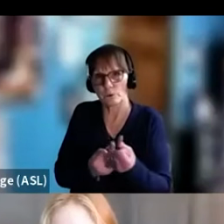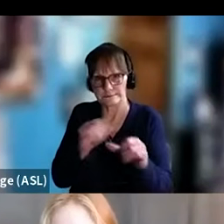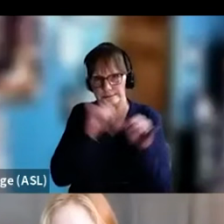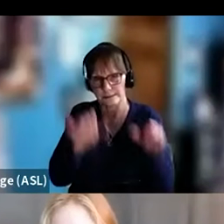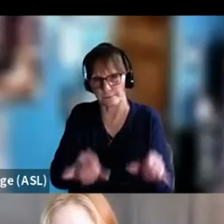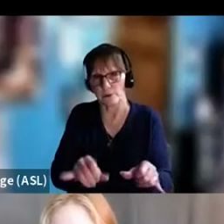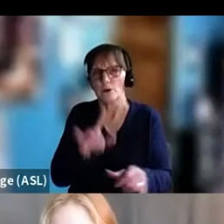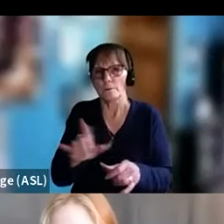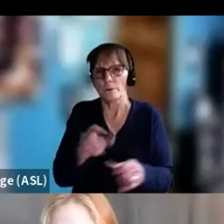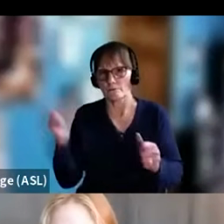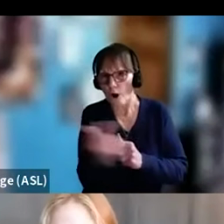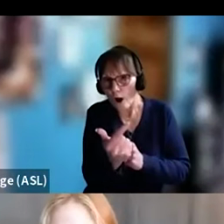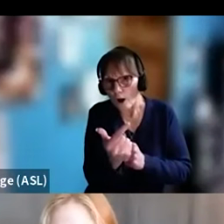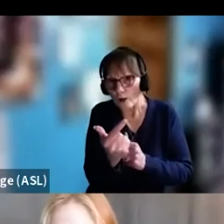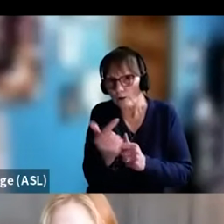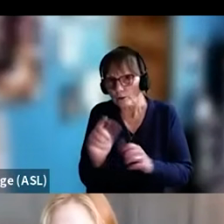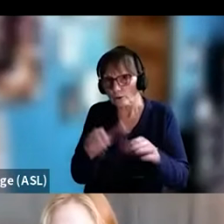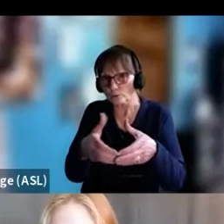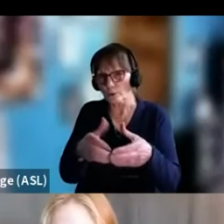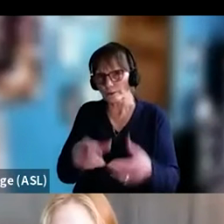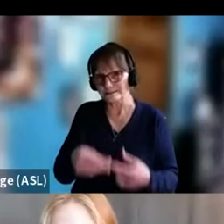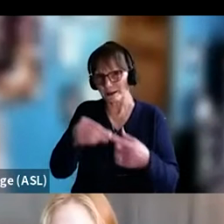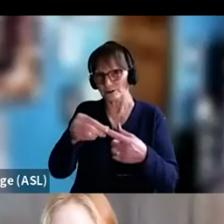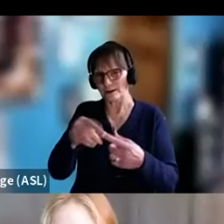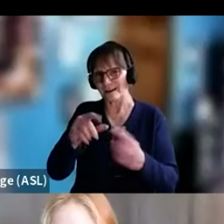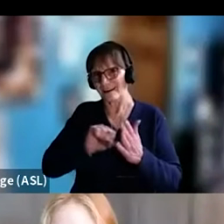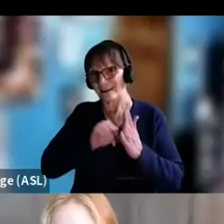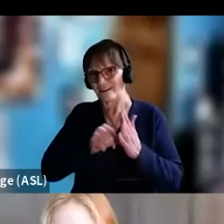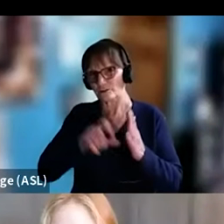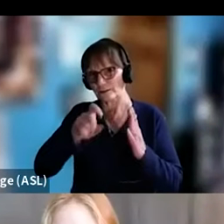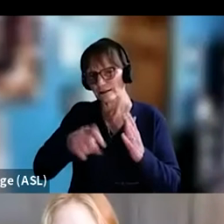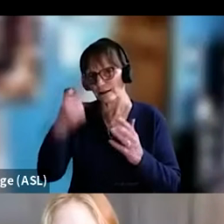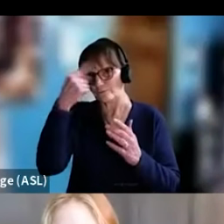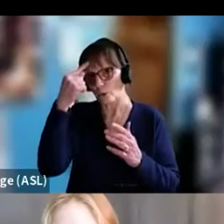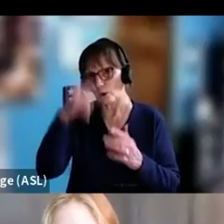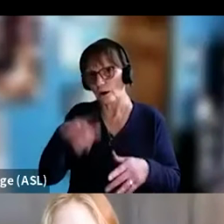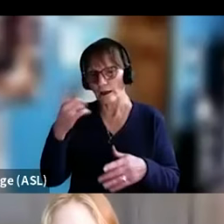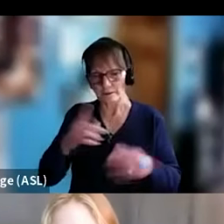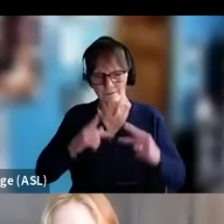But for all, all this group especially, it really emphasizes the need for not just physical accessibility